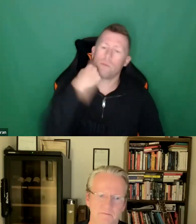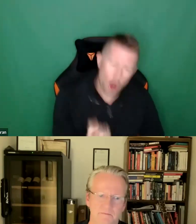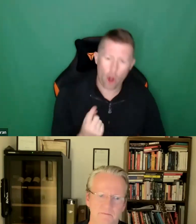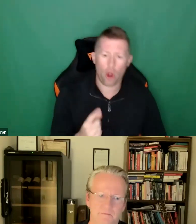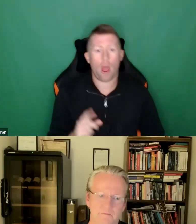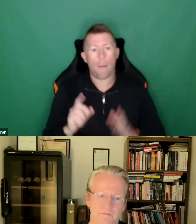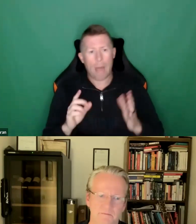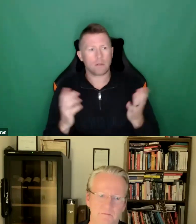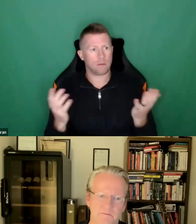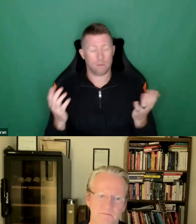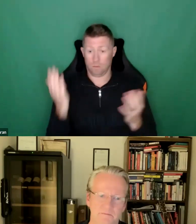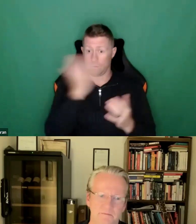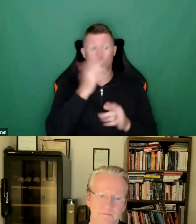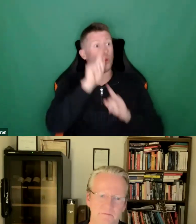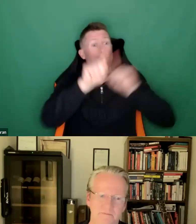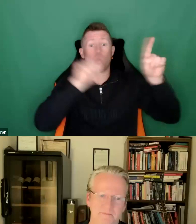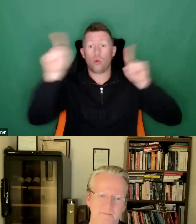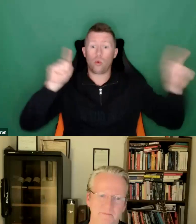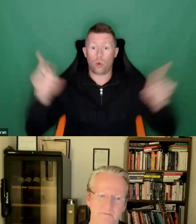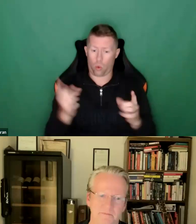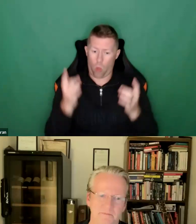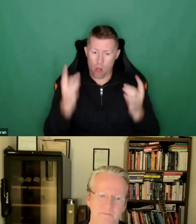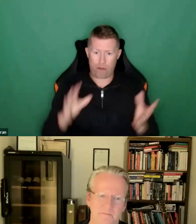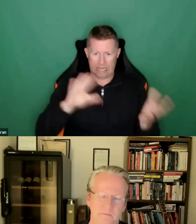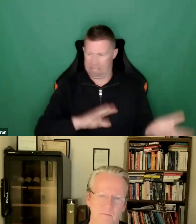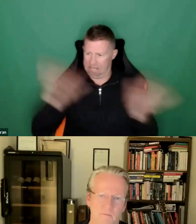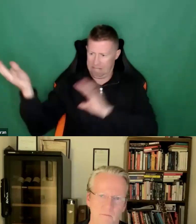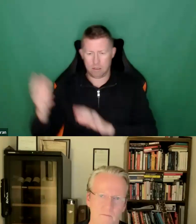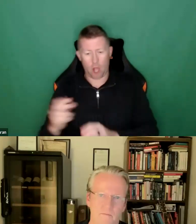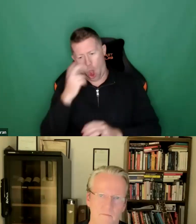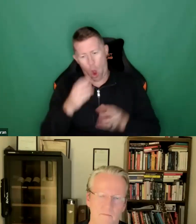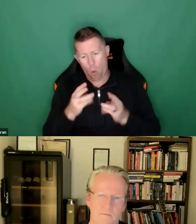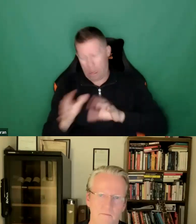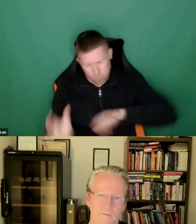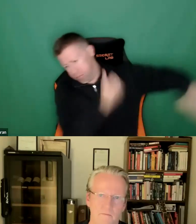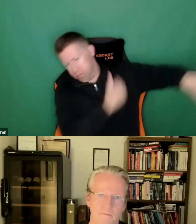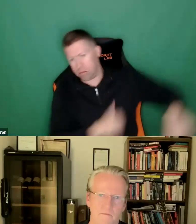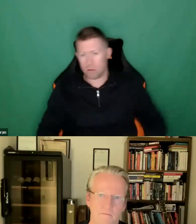But maybe we can tolerate disruption and maybe this is kind of an inflection point where